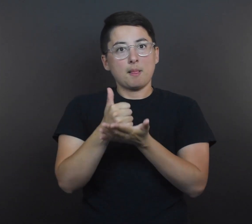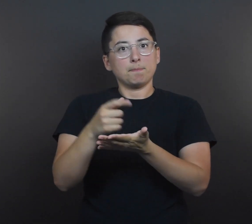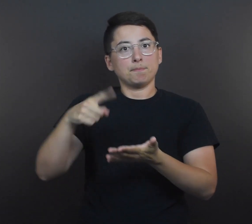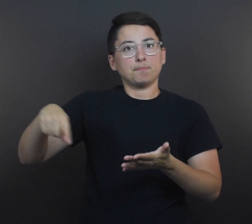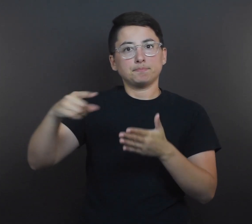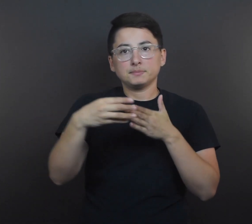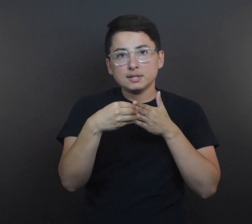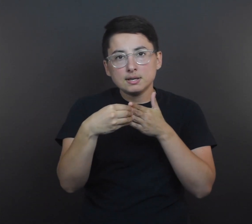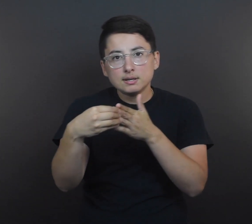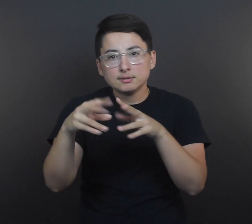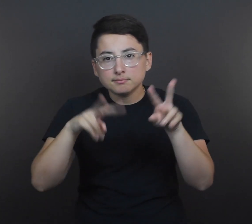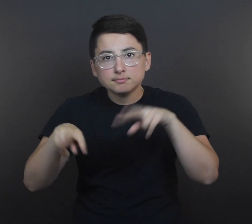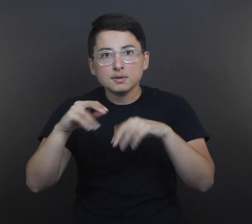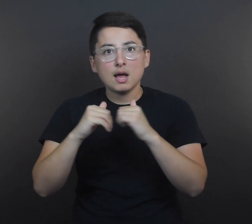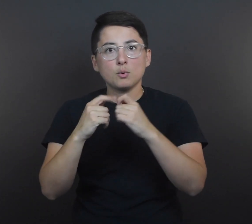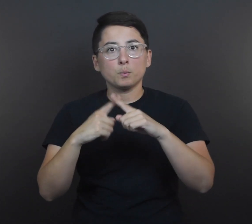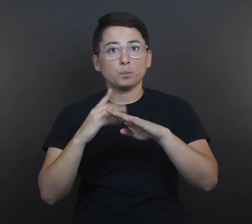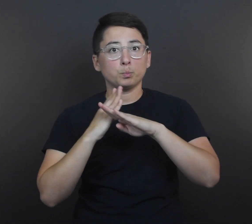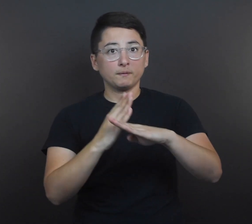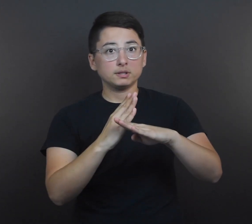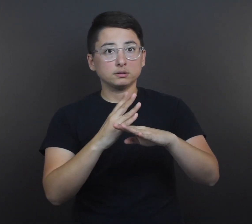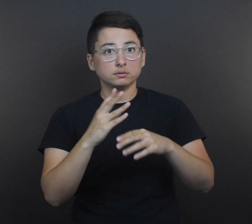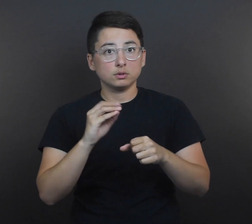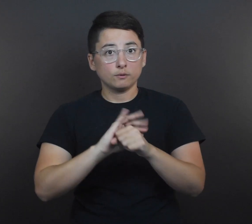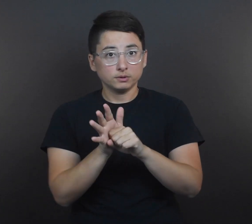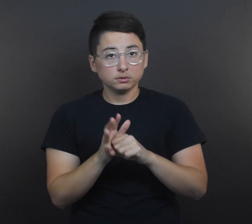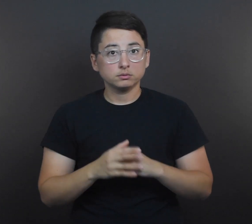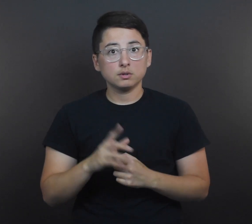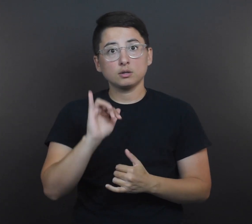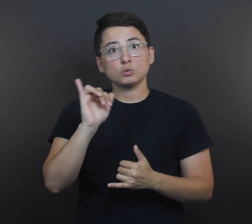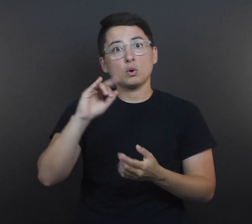results were used to guide preventive measures to reduce ongoing transmission.